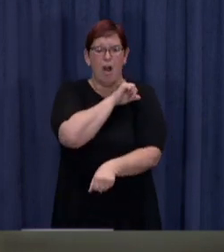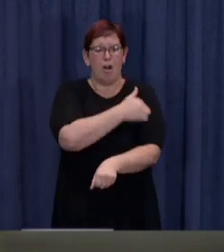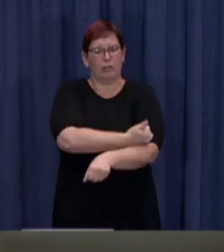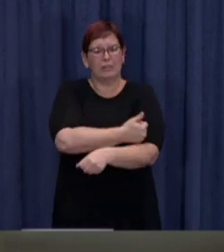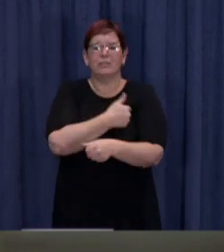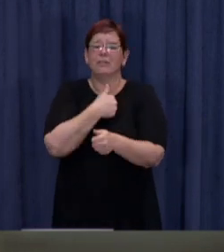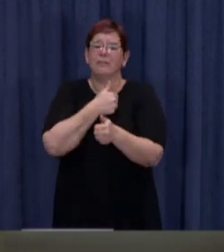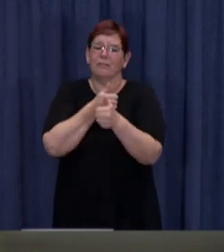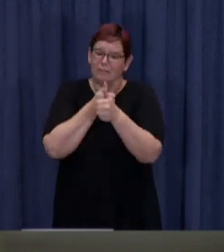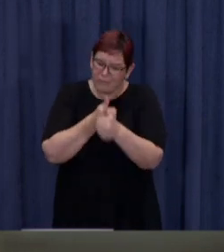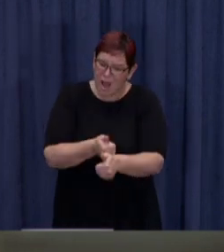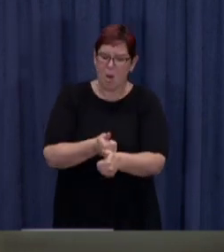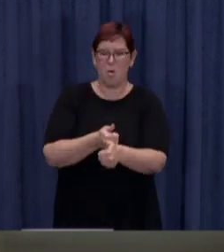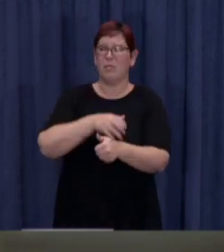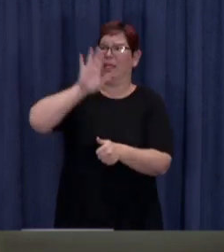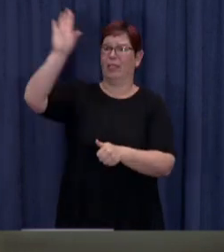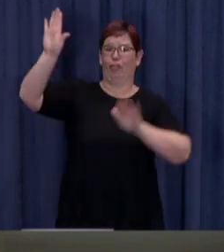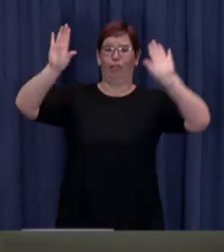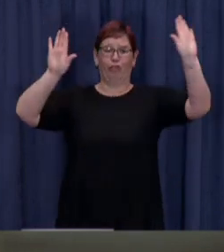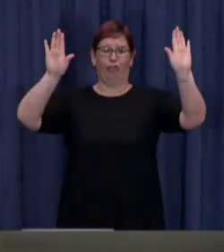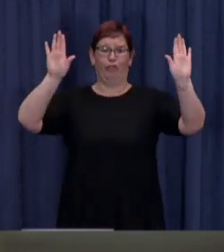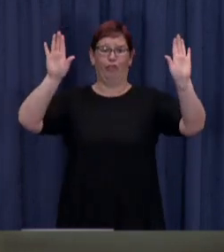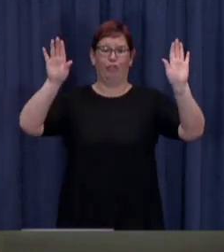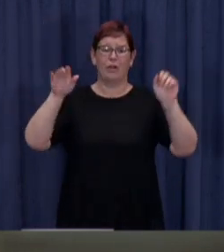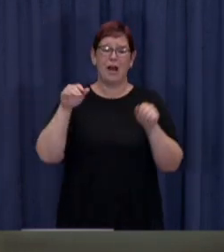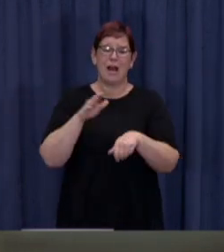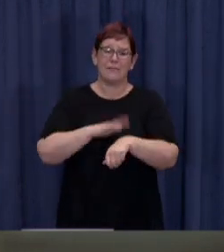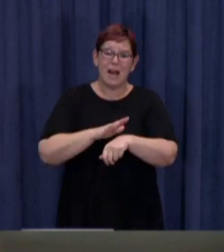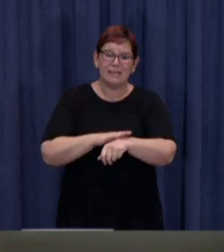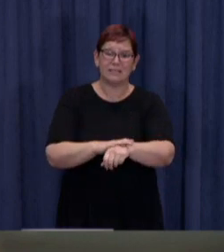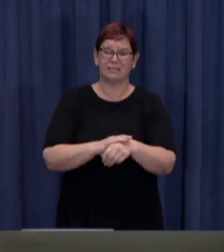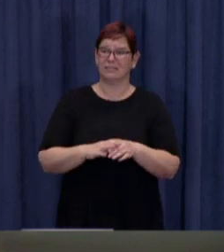I wrote that in myself and with new consideration I think people know how I